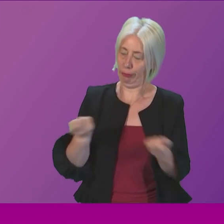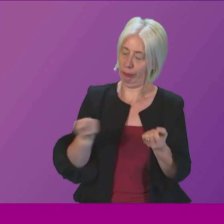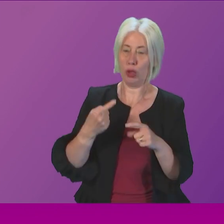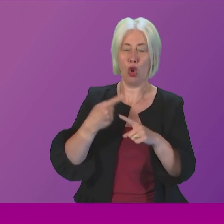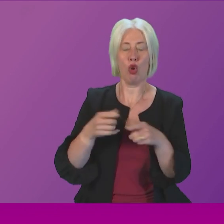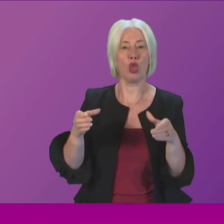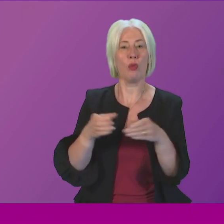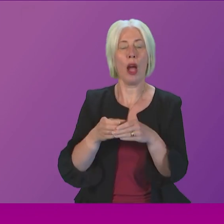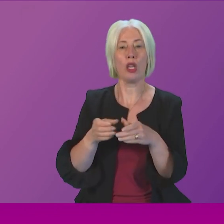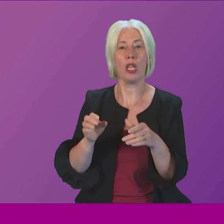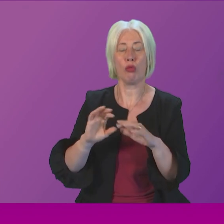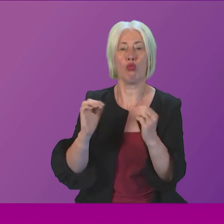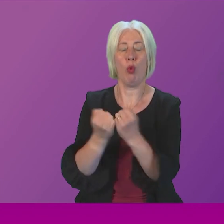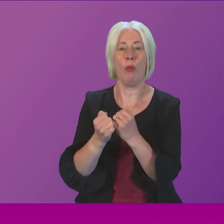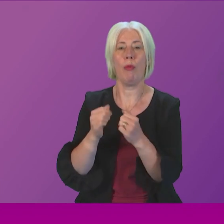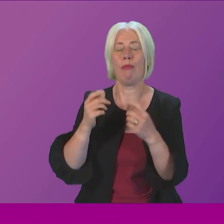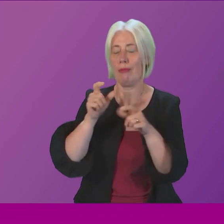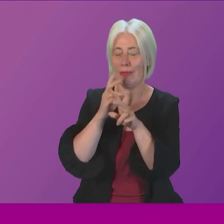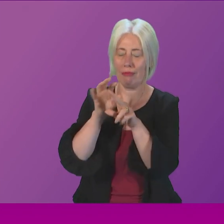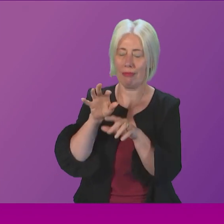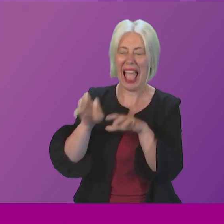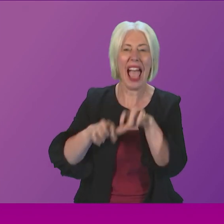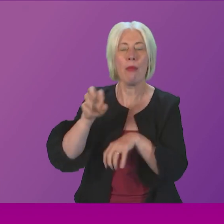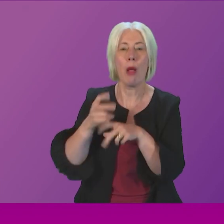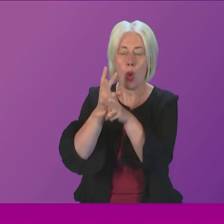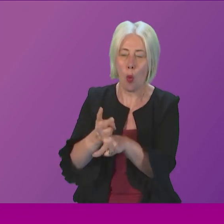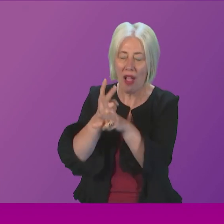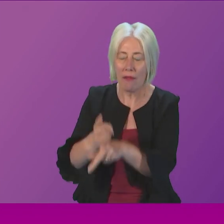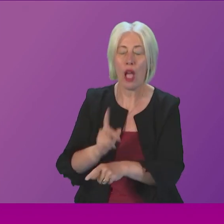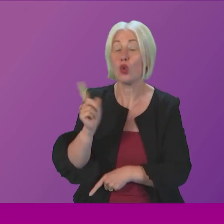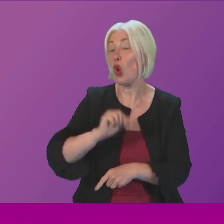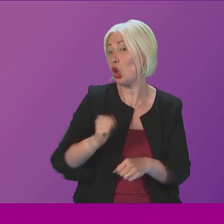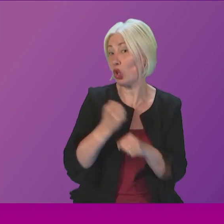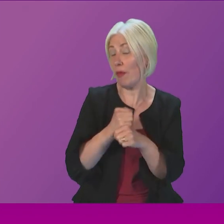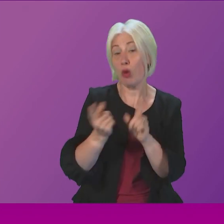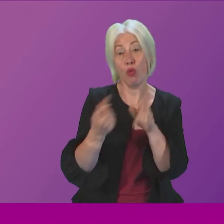on animal welfare. To ask the First Minister what the Scottish Government’s response is to reports that